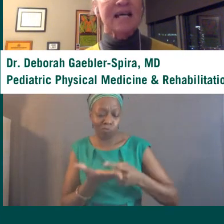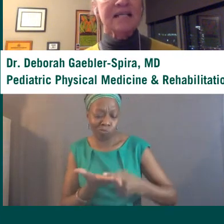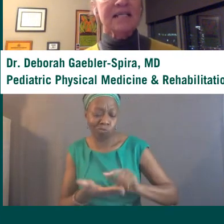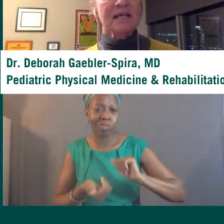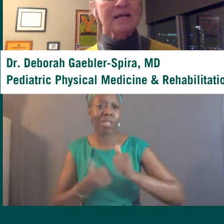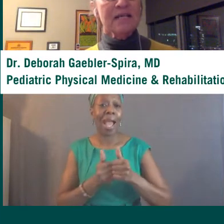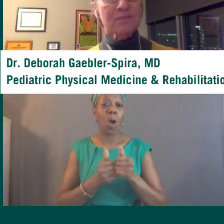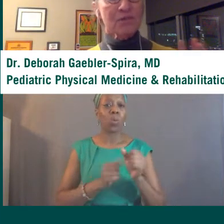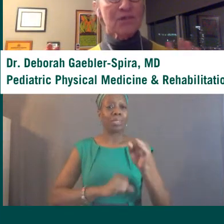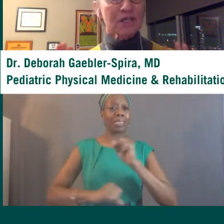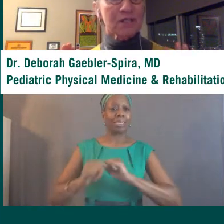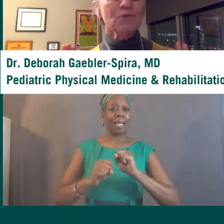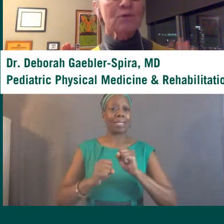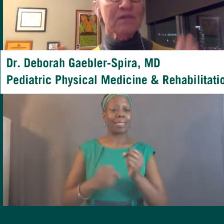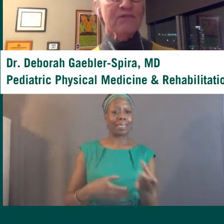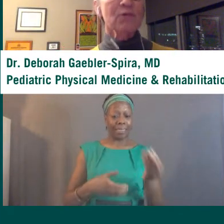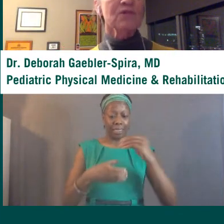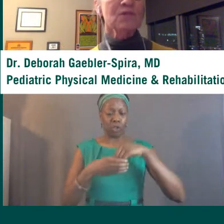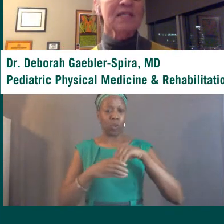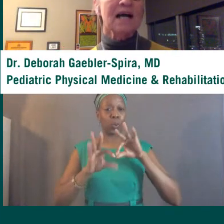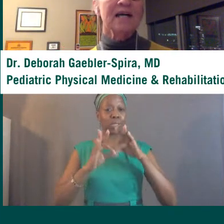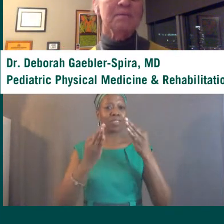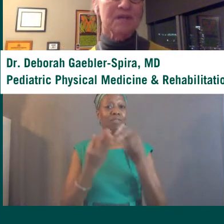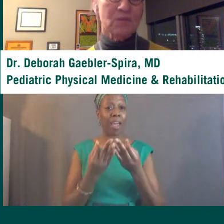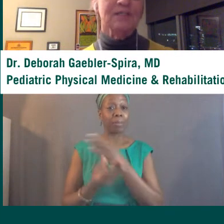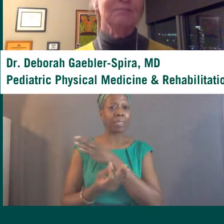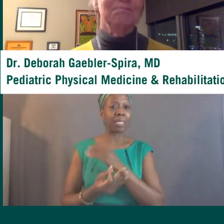And in particular, we'll be focusing on muscle.